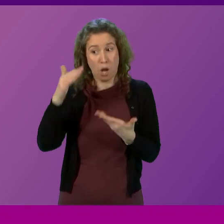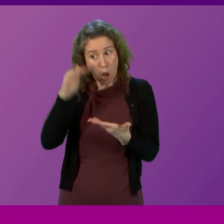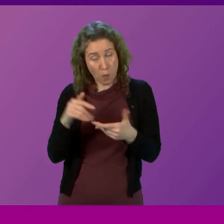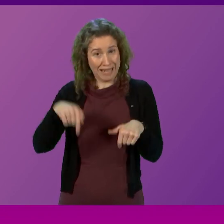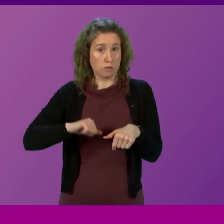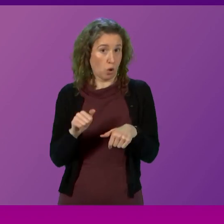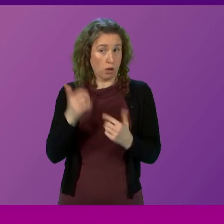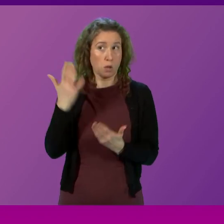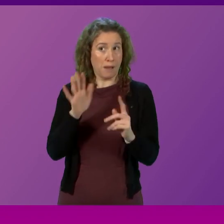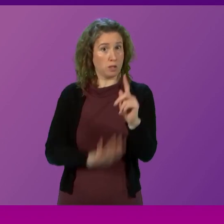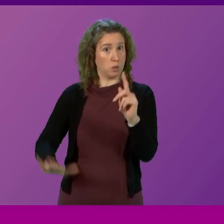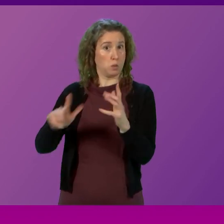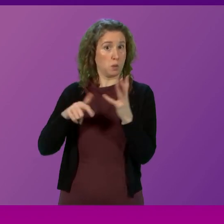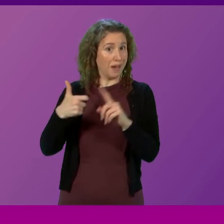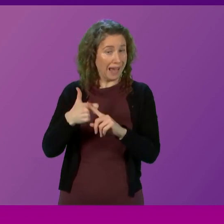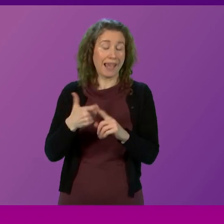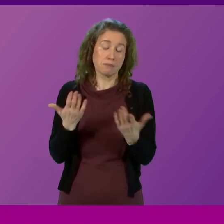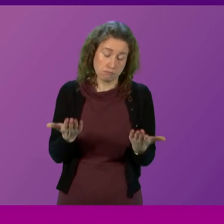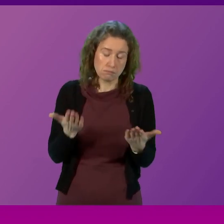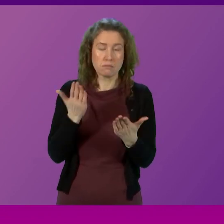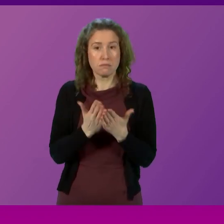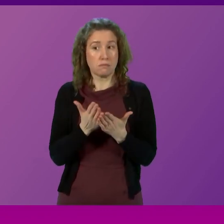than it is in other parts of the United Kingdom, not least through free tuition.